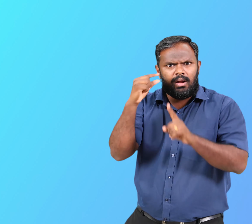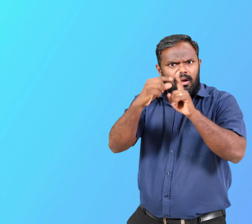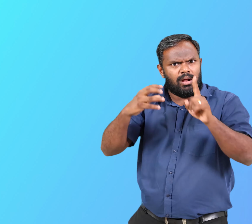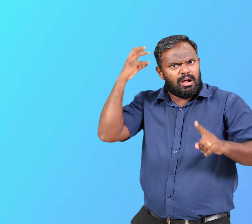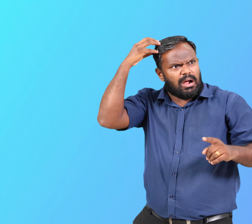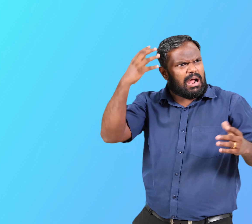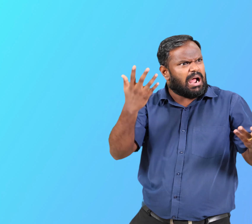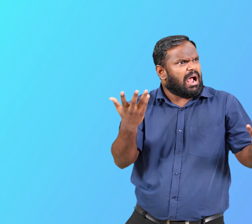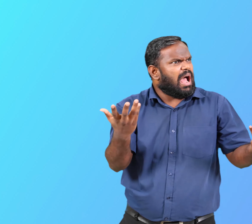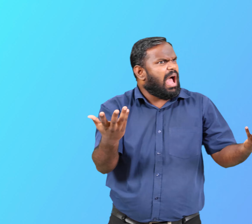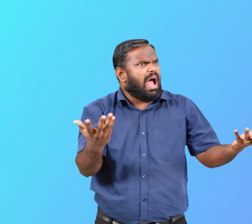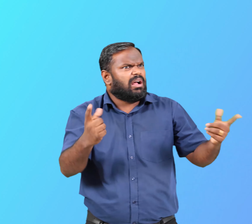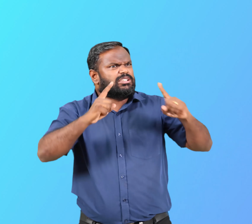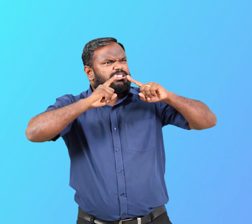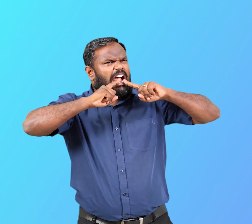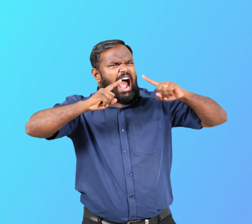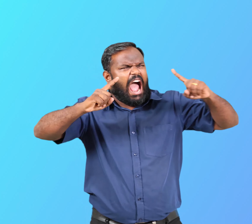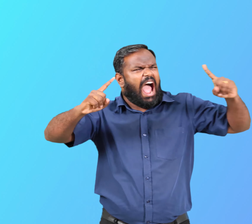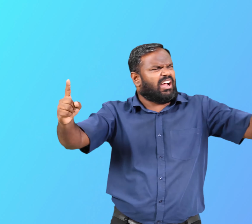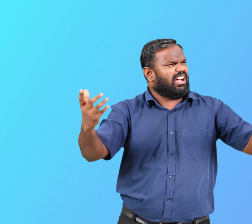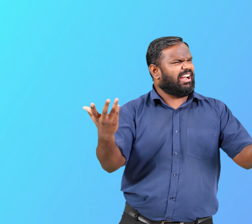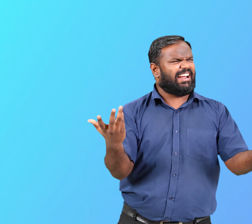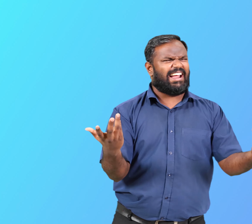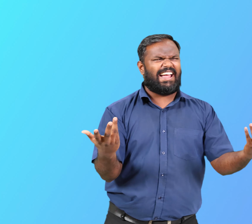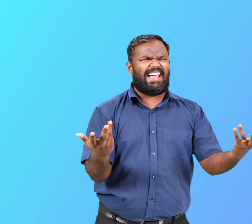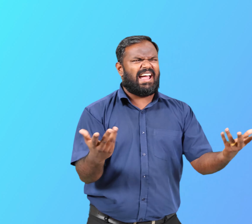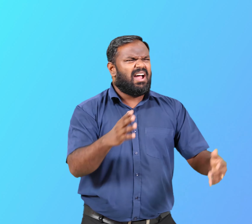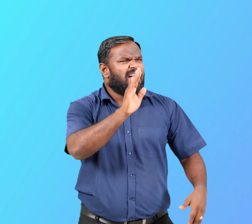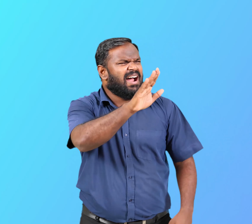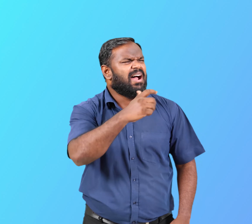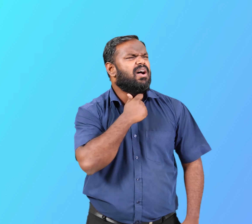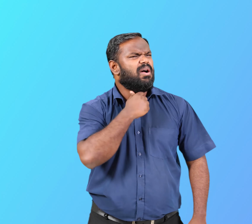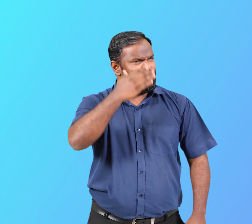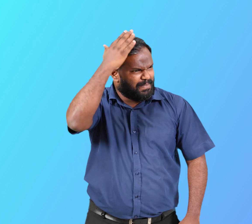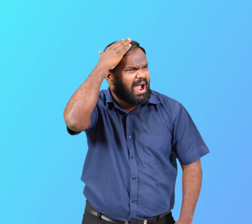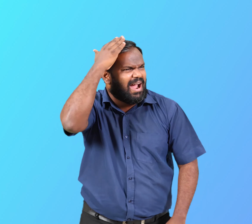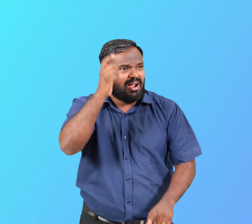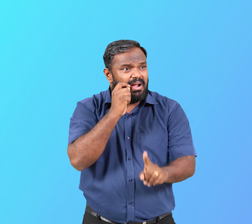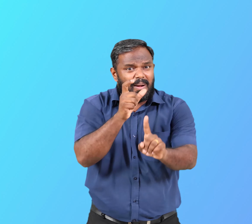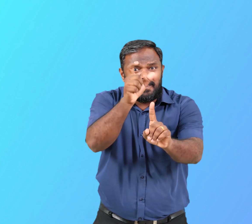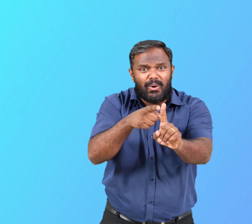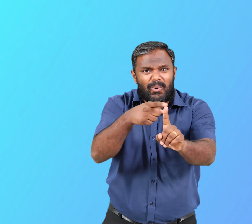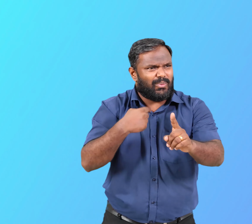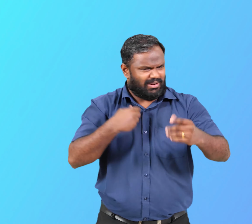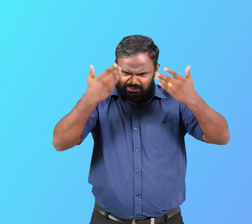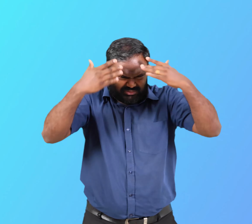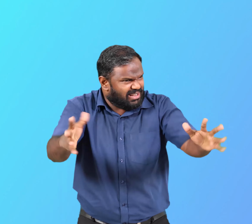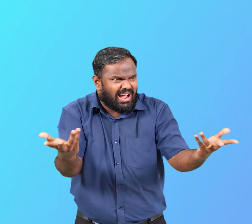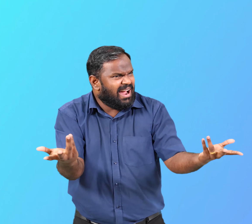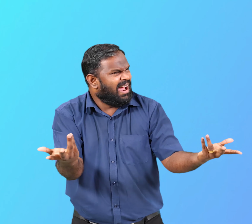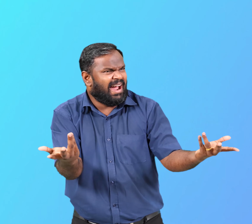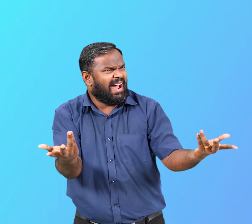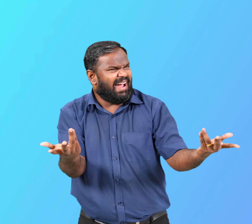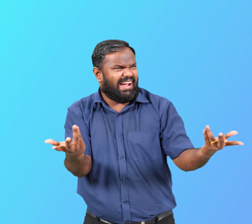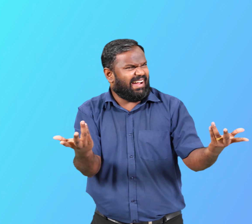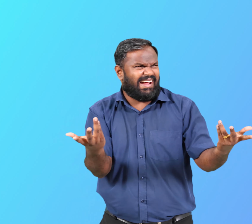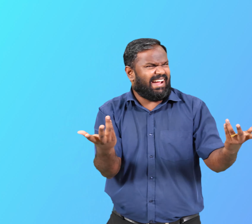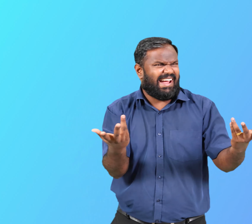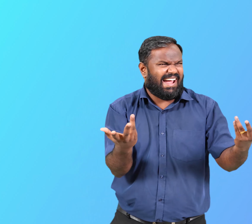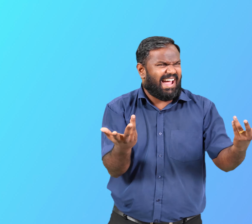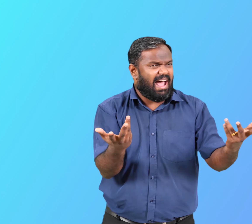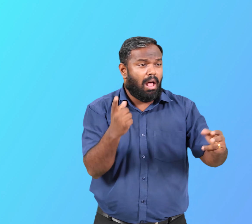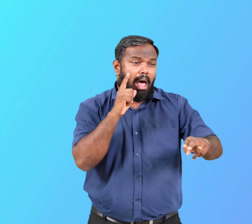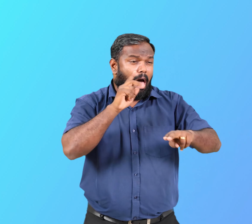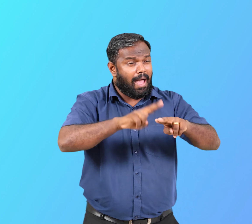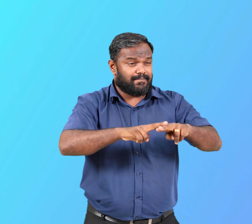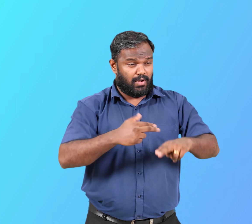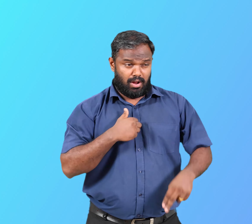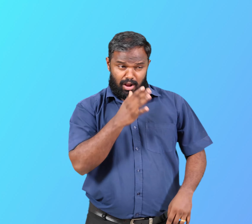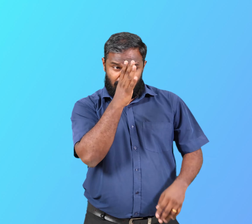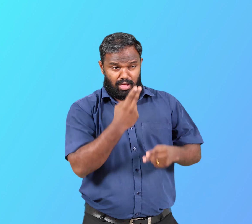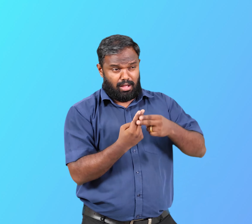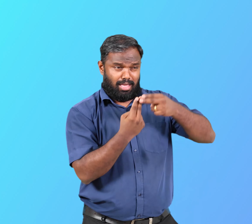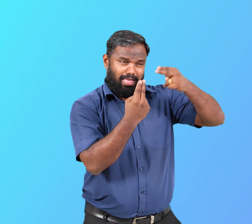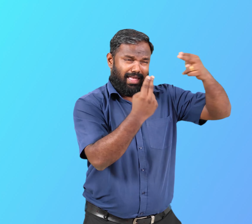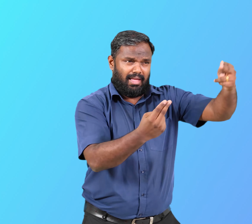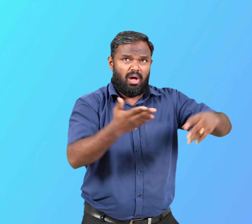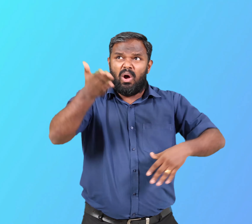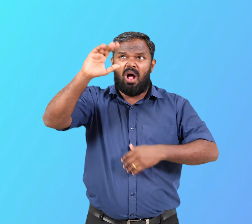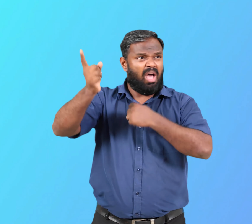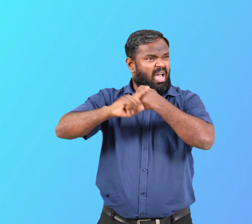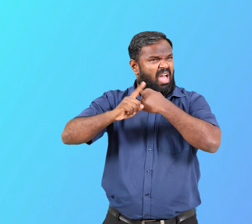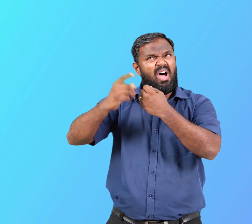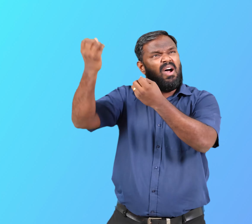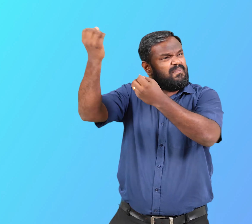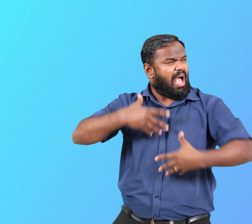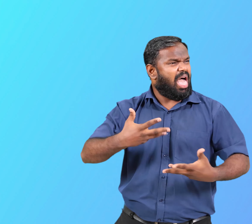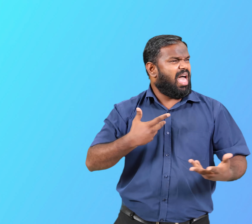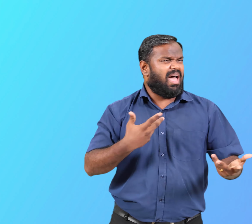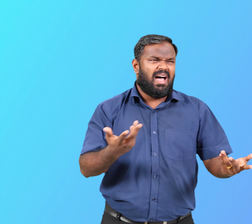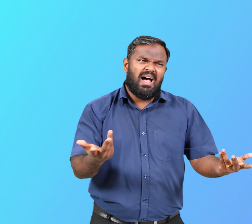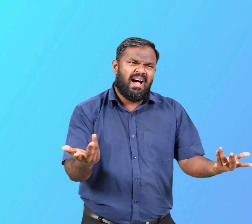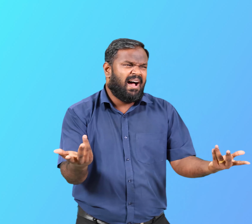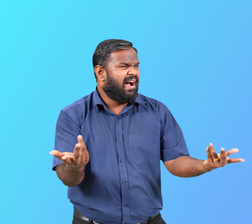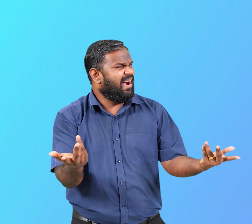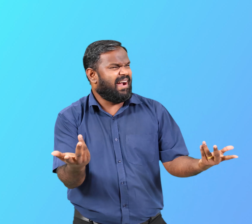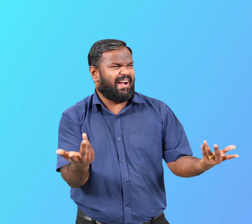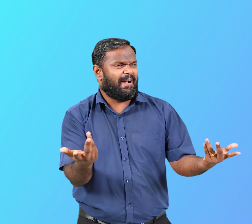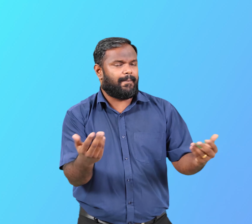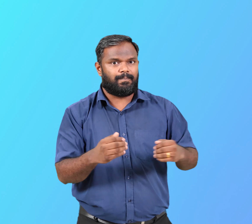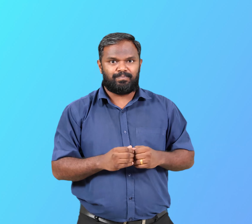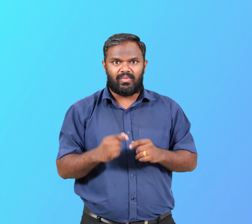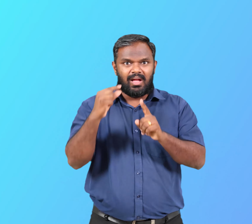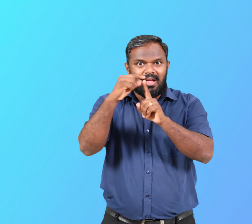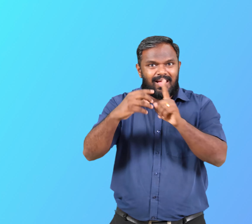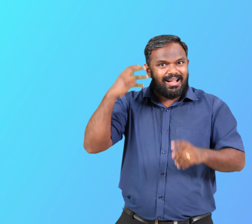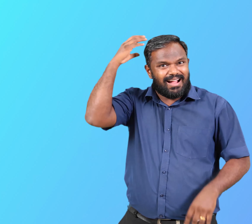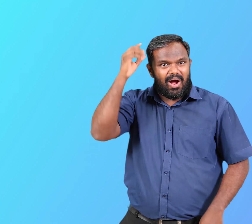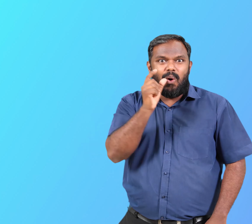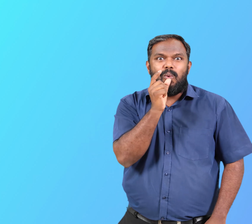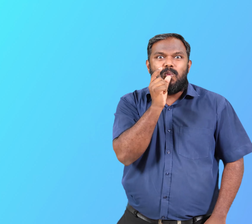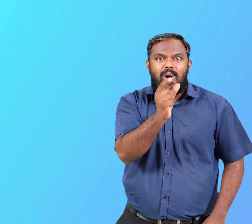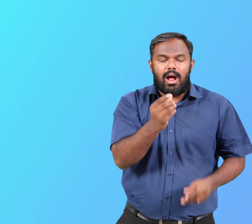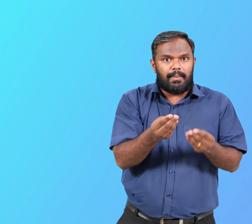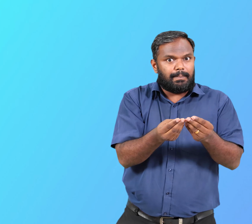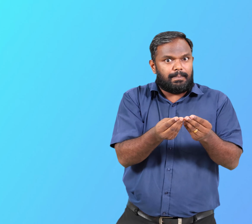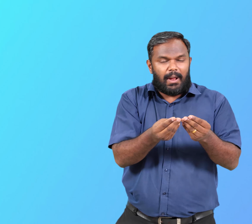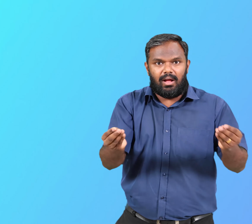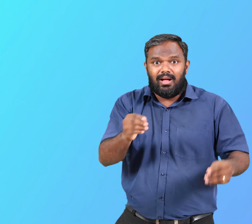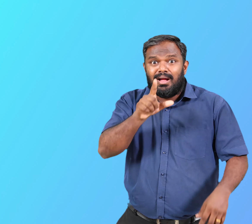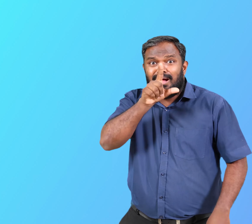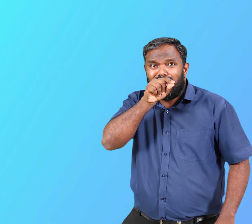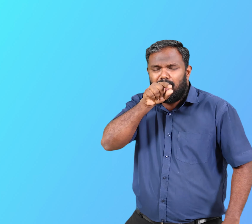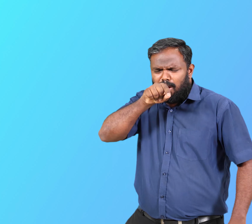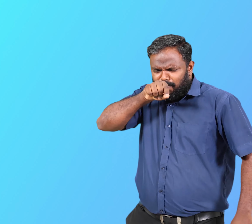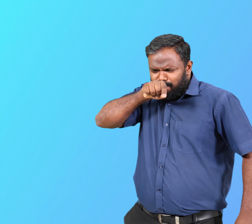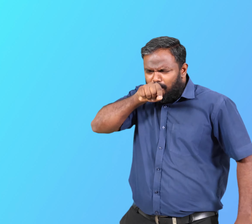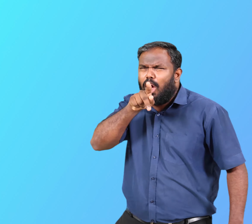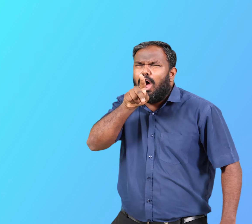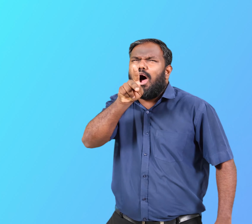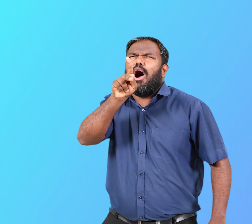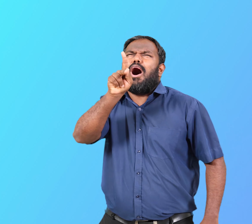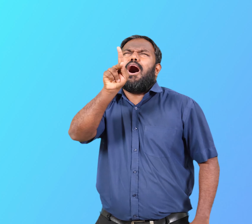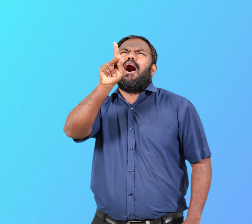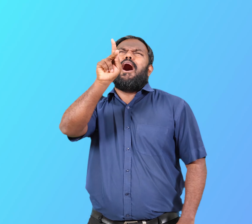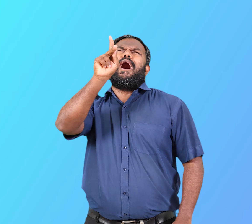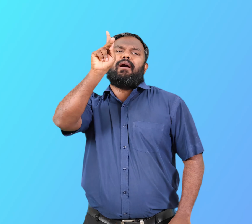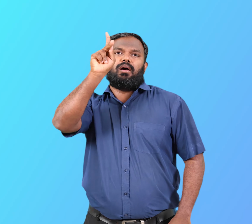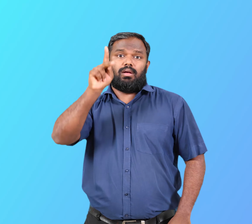Then Peter began shouting, “I swear, I don’t know the man! May God strike me down if I am lying!” As soon as he said this, a cockerel crowed.